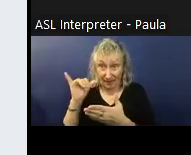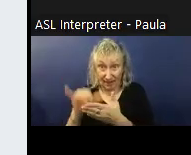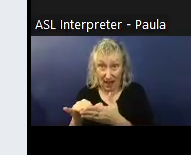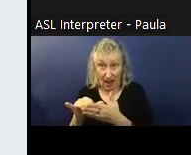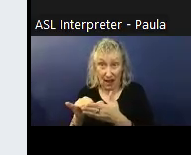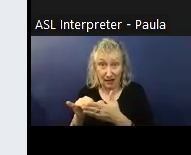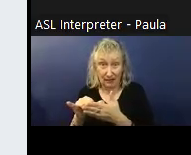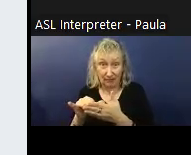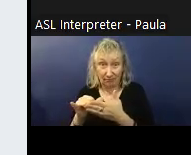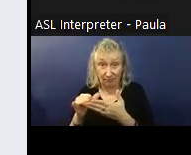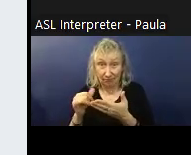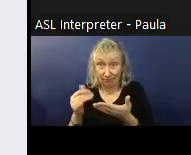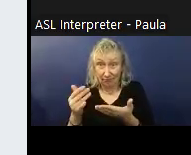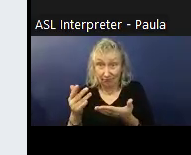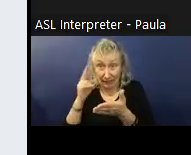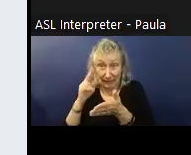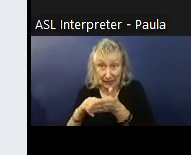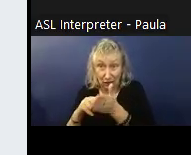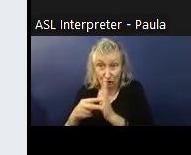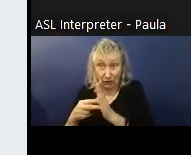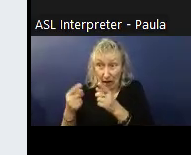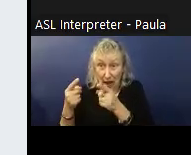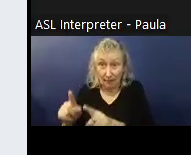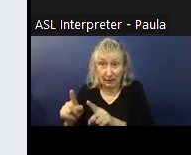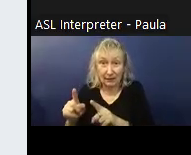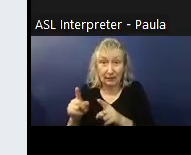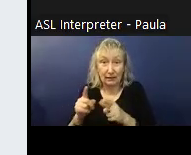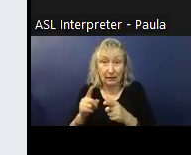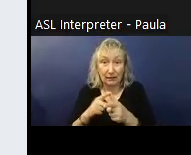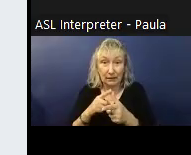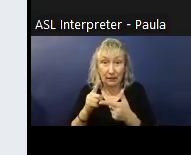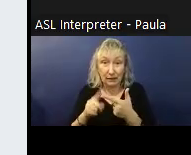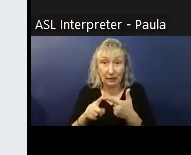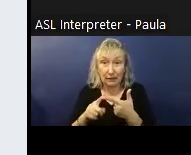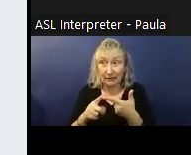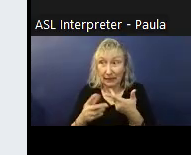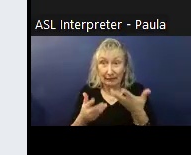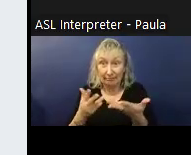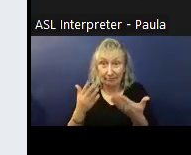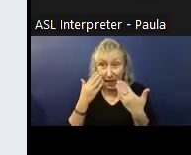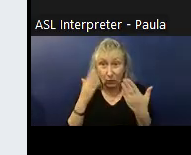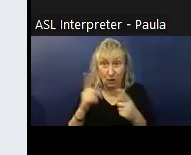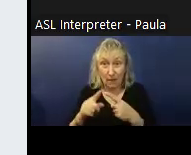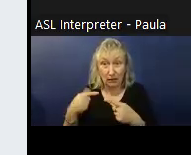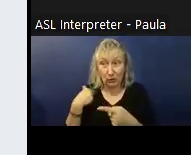But definitely have your comments on the record and they'll be considered.